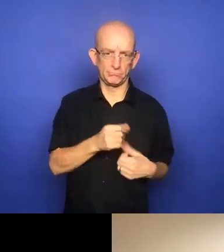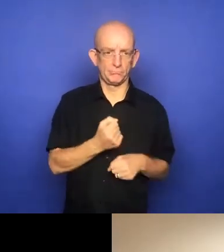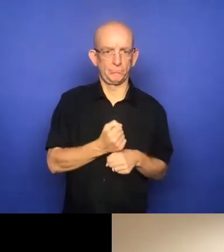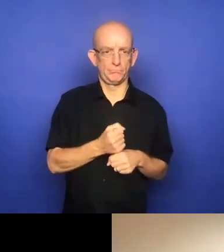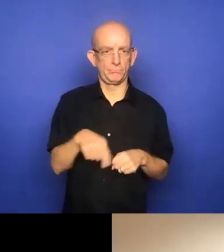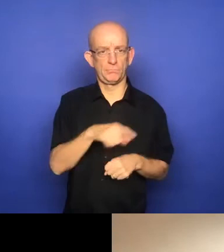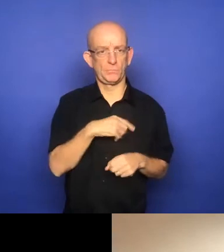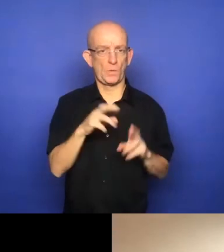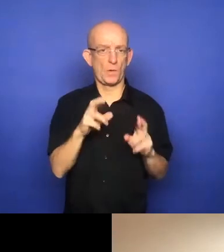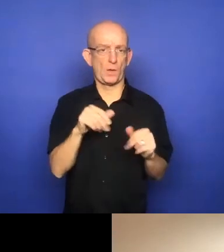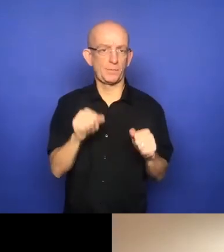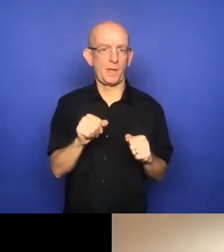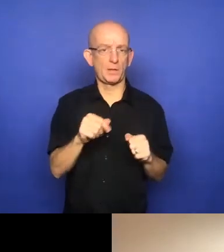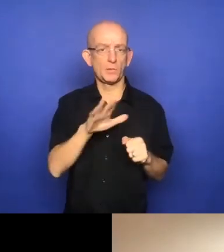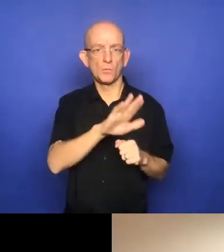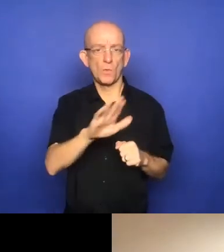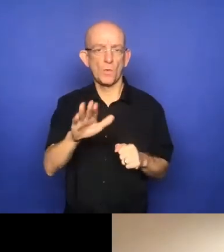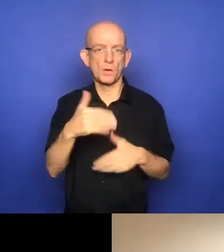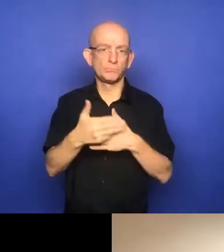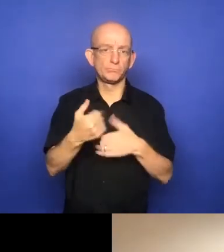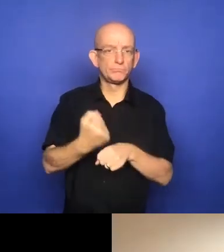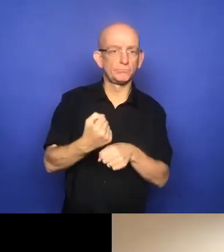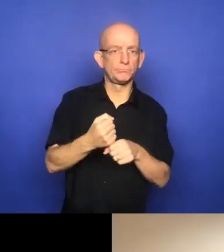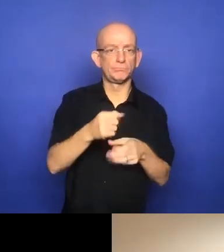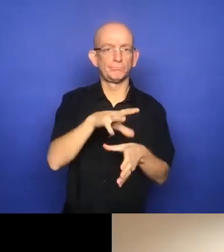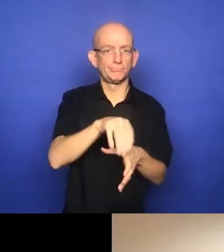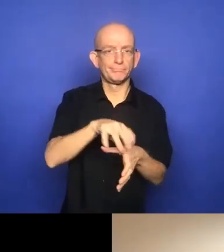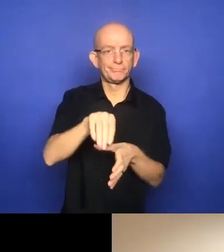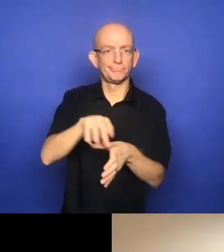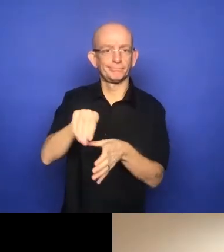can find you in that journey towards inclusive data collection for everyone